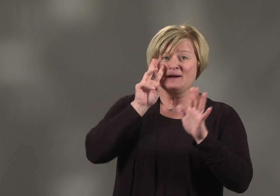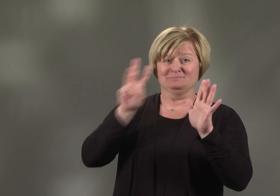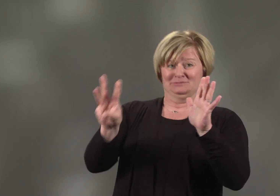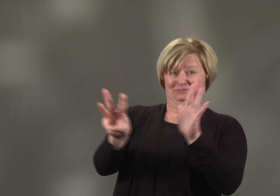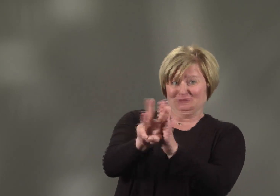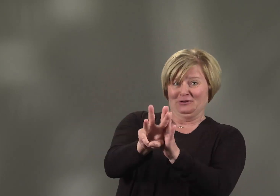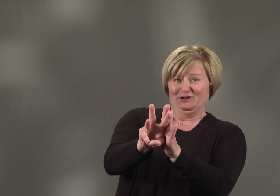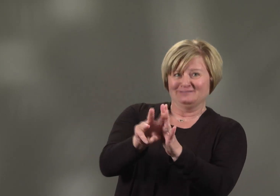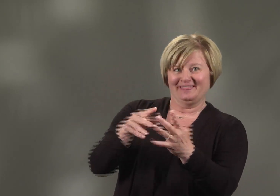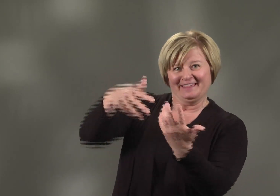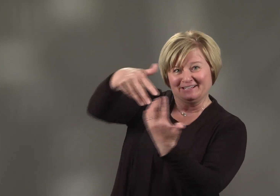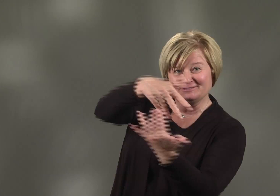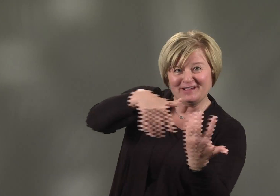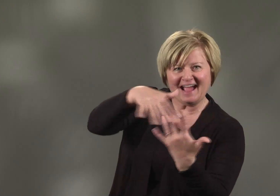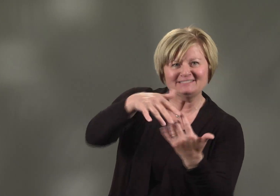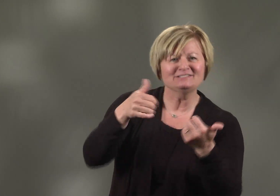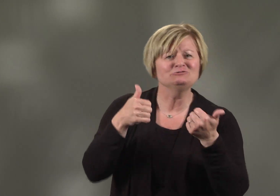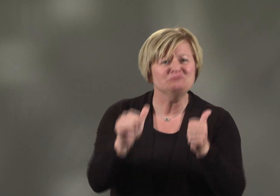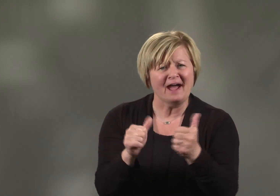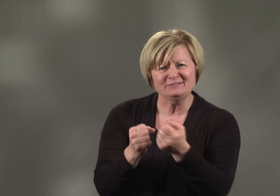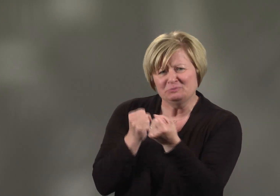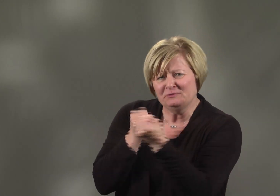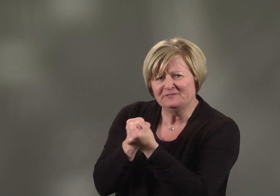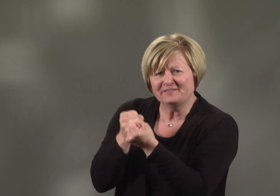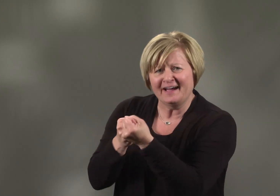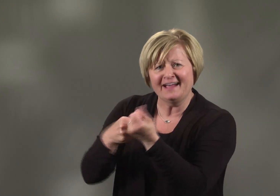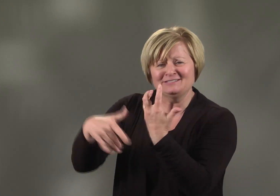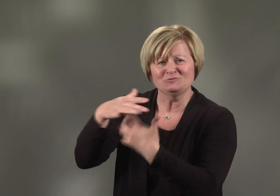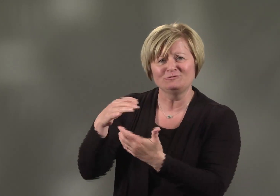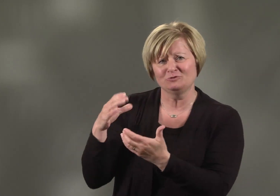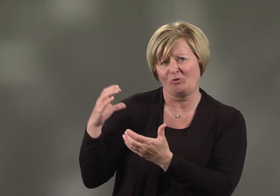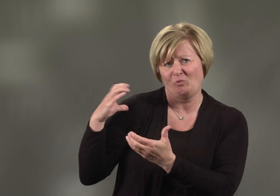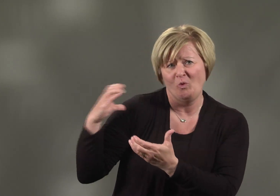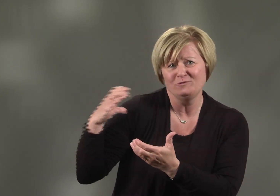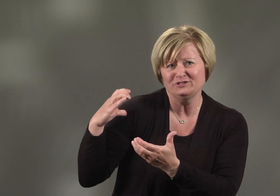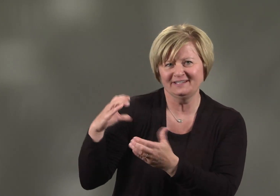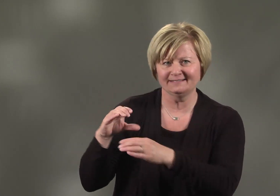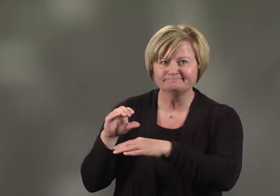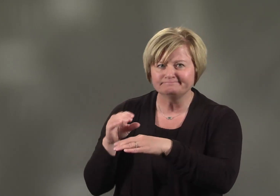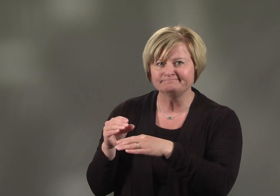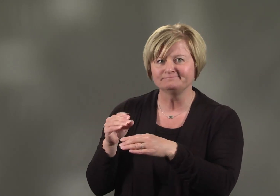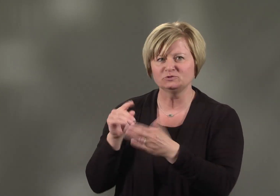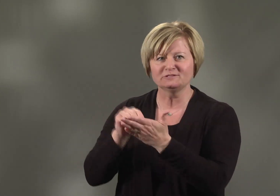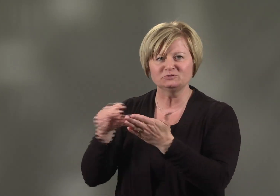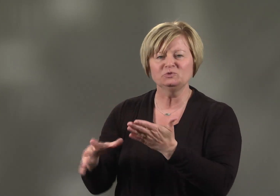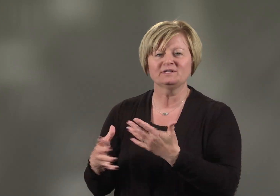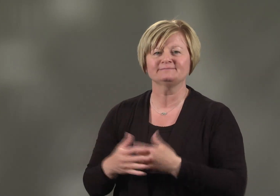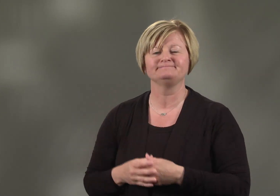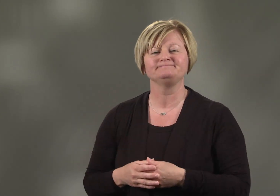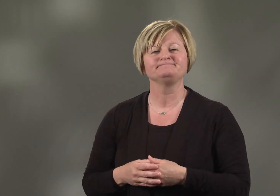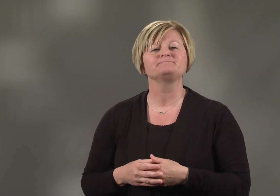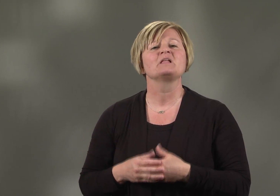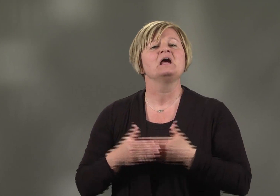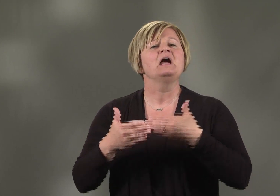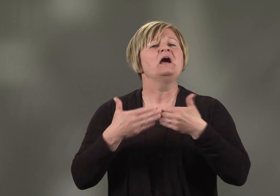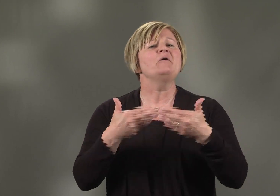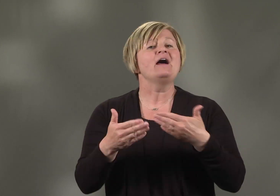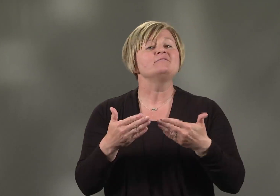An interpreter observed the situation and tries to provide social coaching to the student. However, the student says that the girls